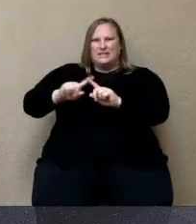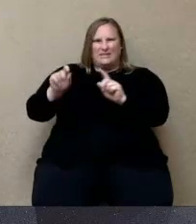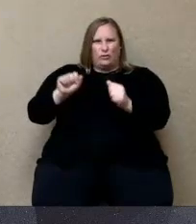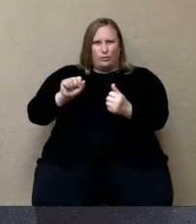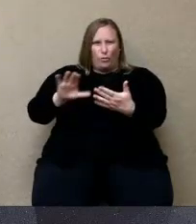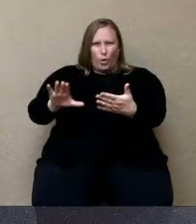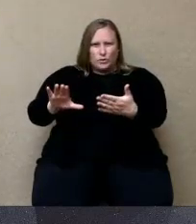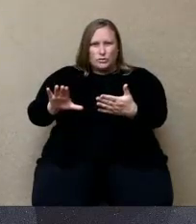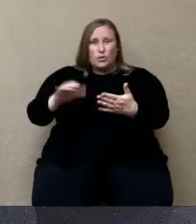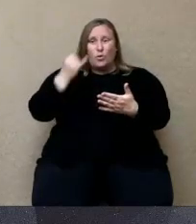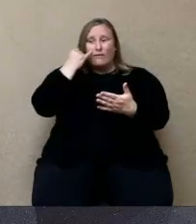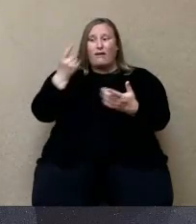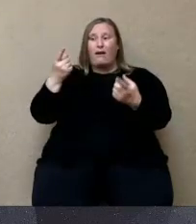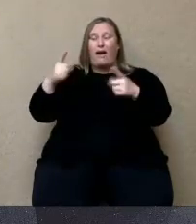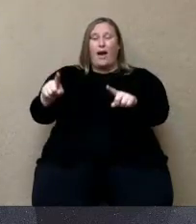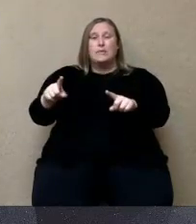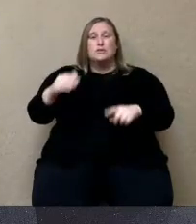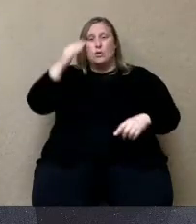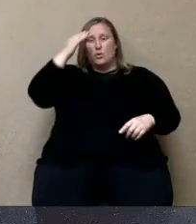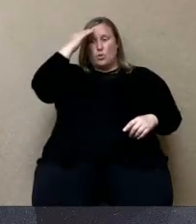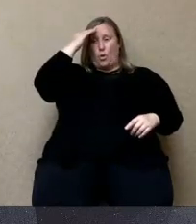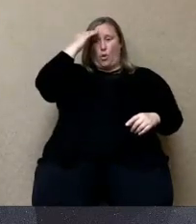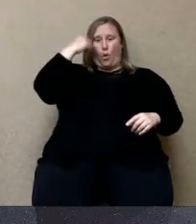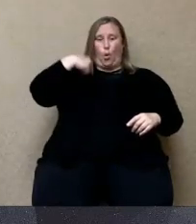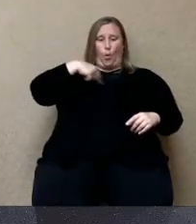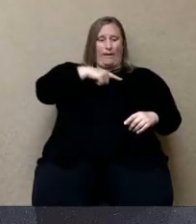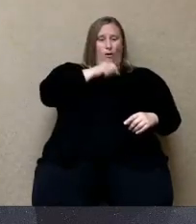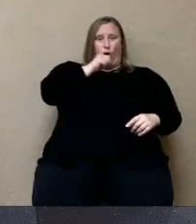So, if that happens, know that we aren't doing it spitefully